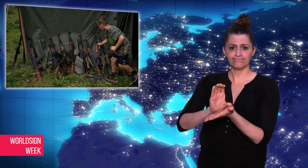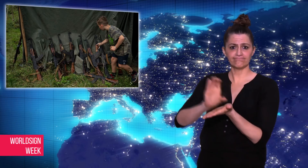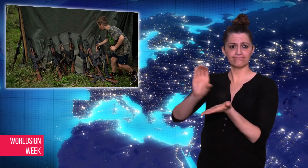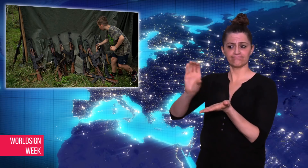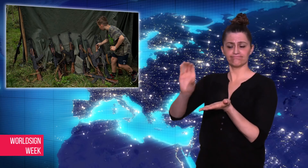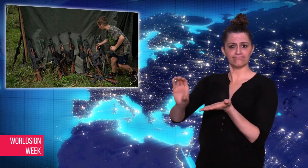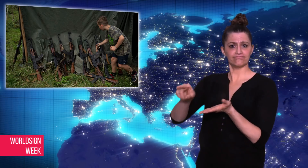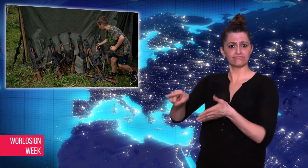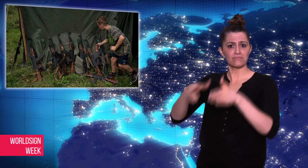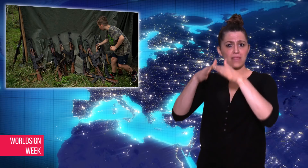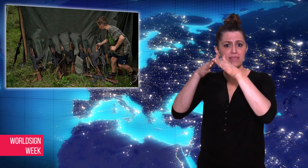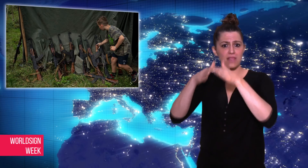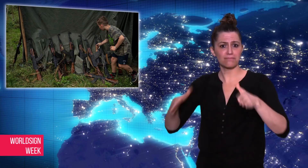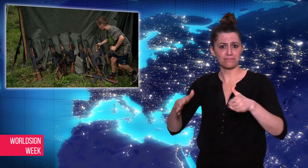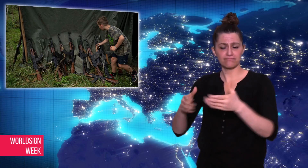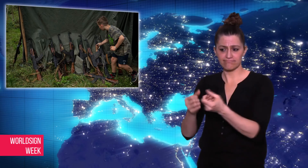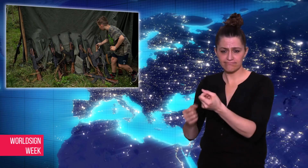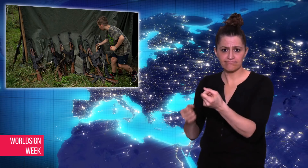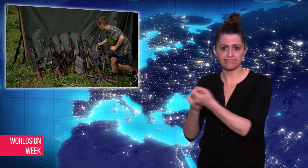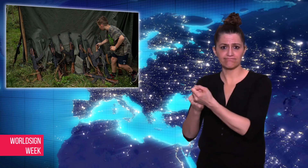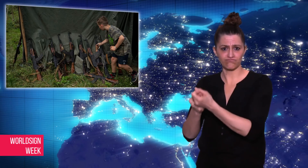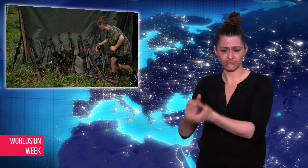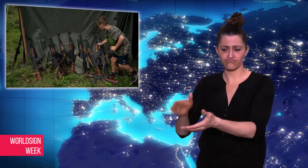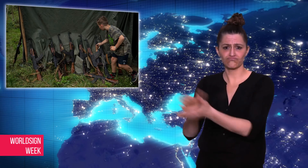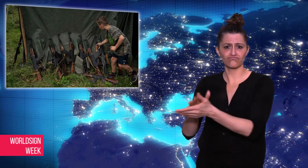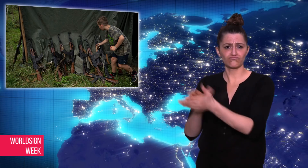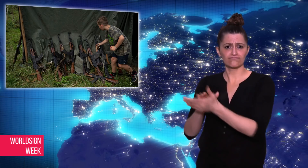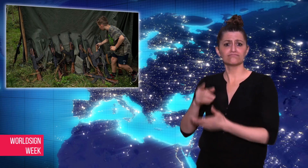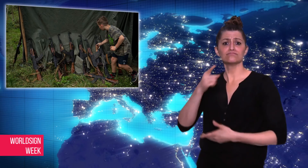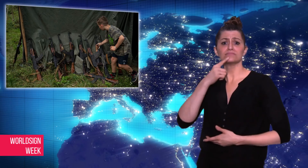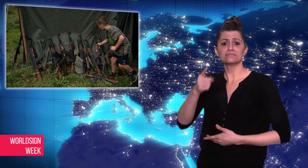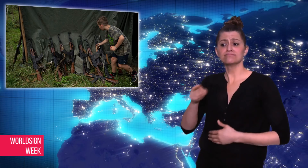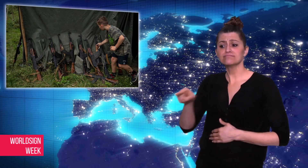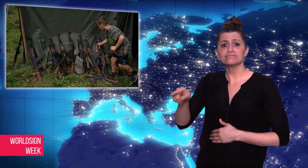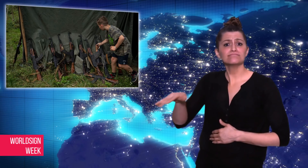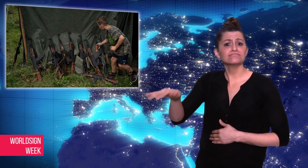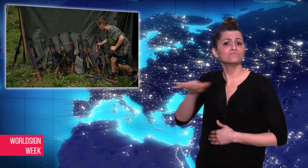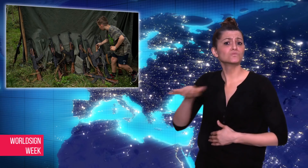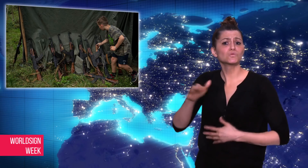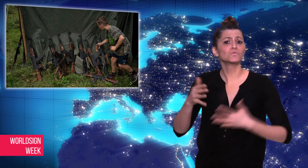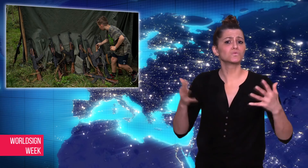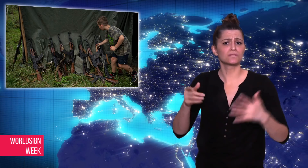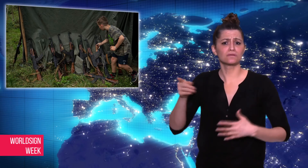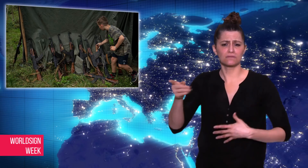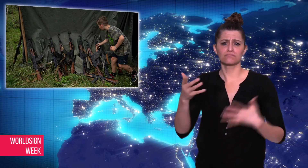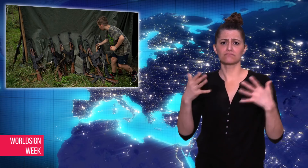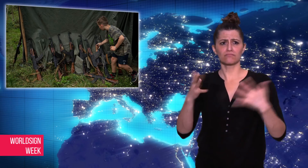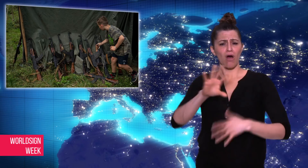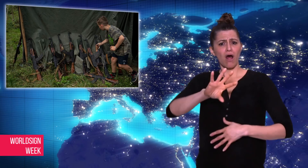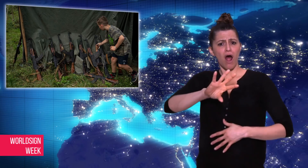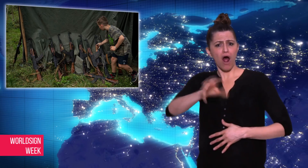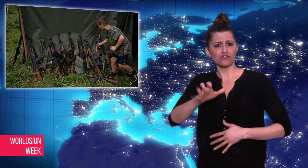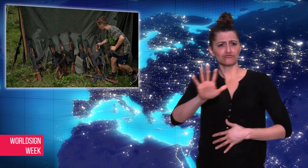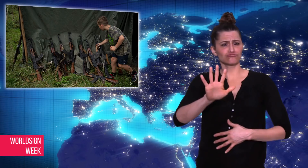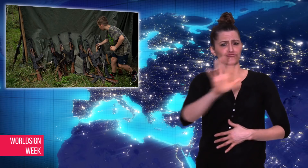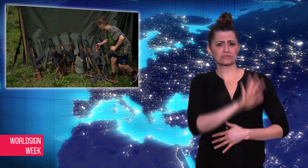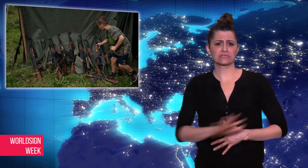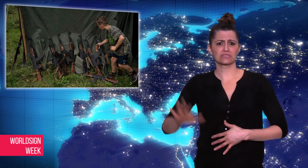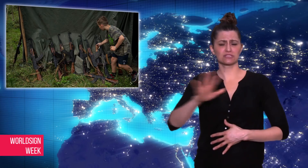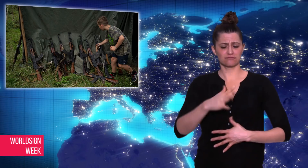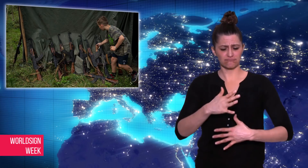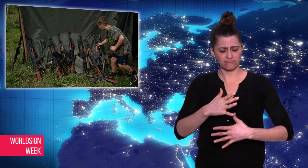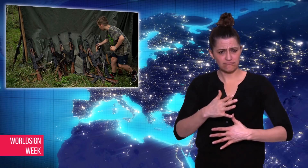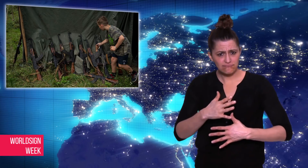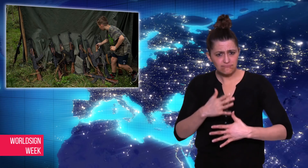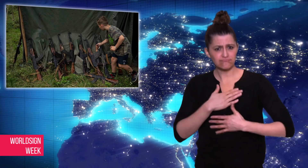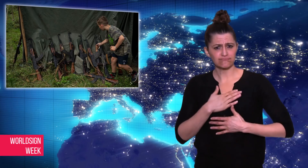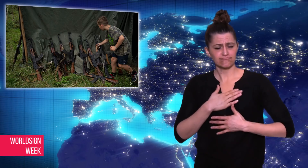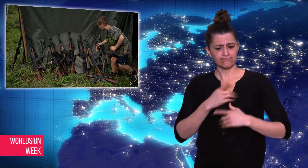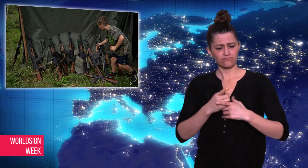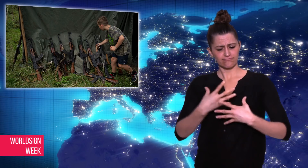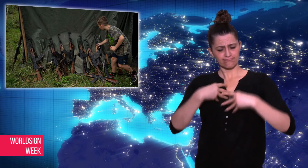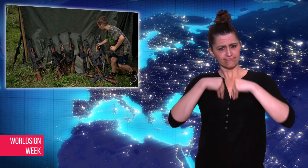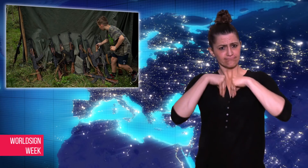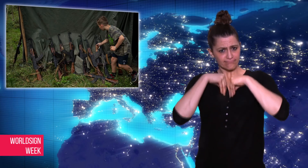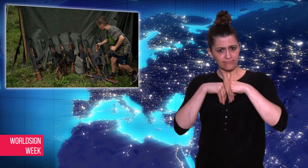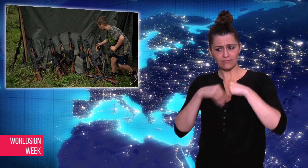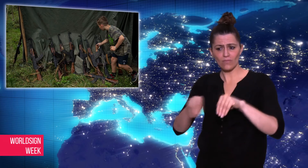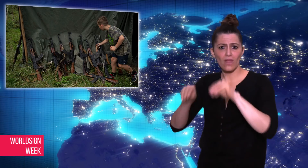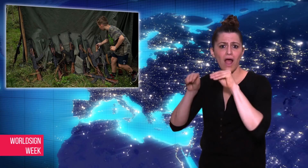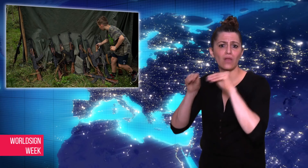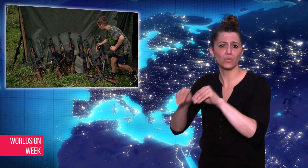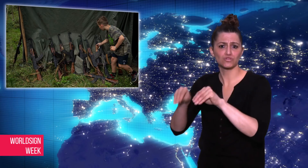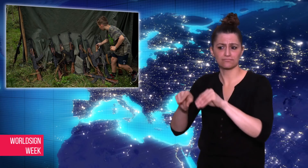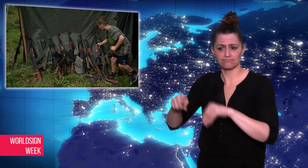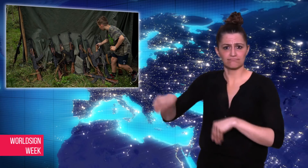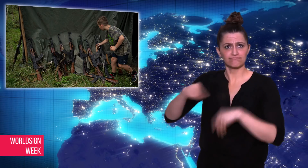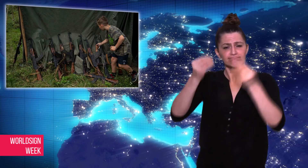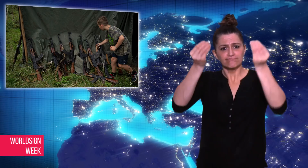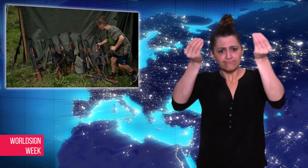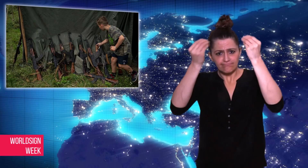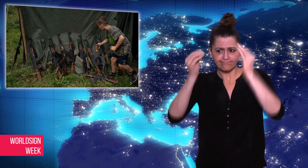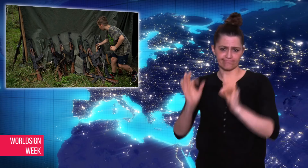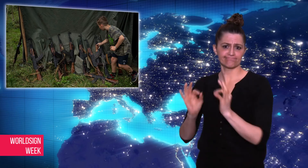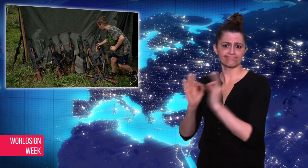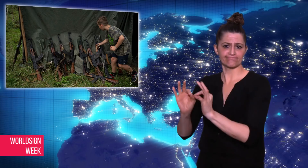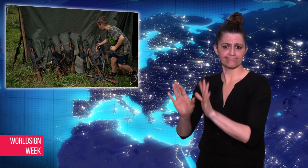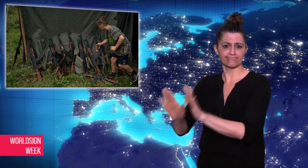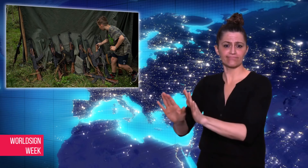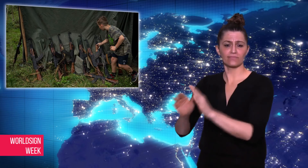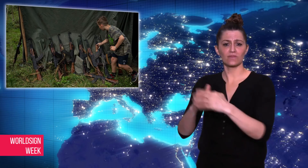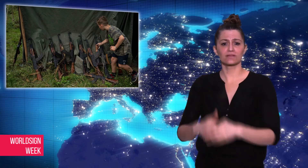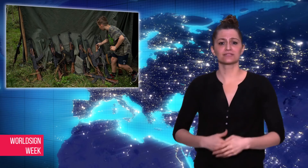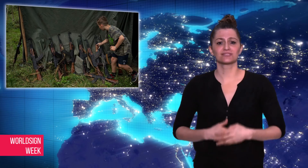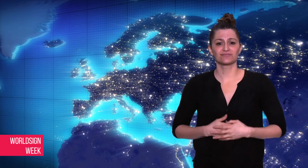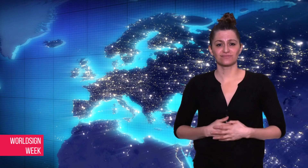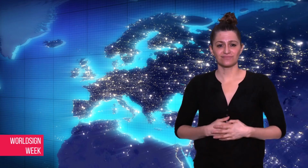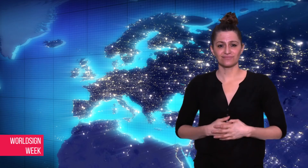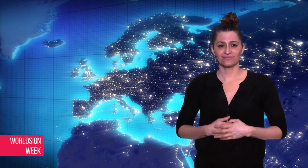branding it as “national patriotic education.”